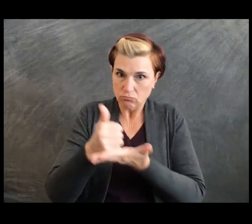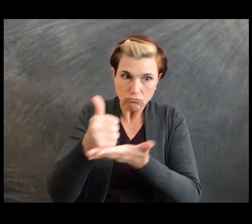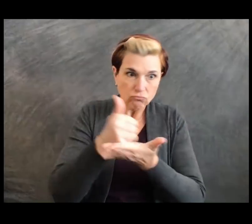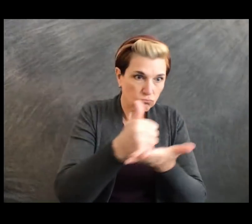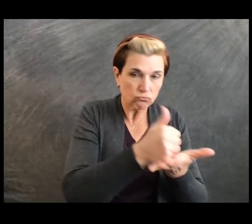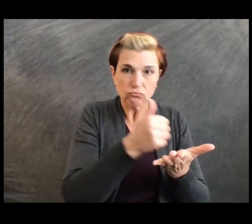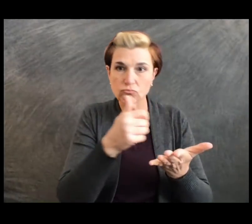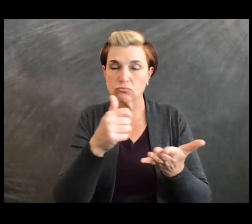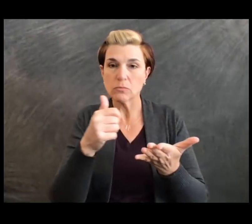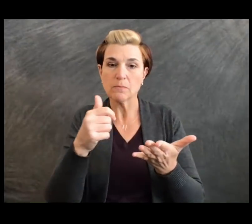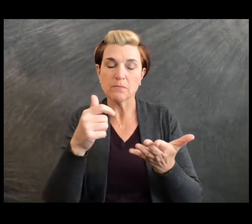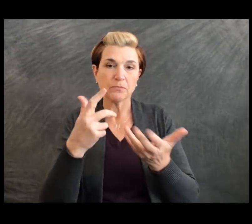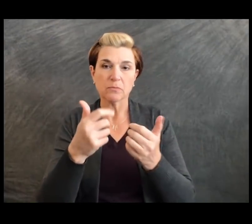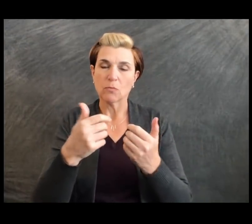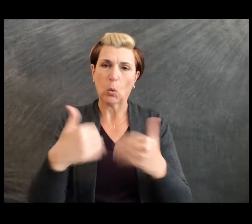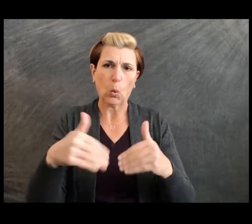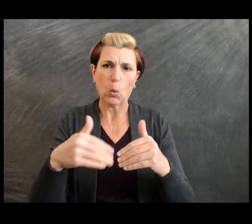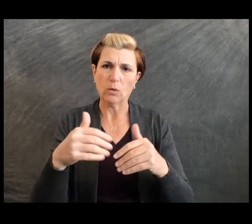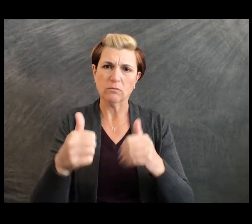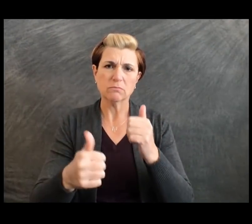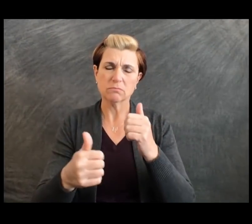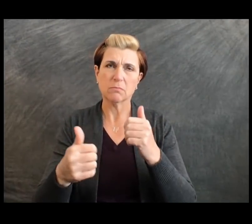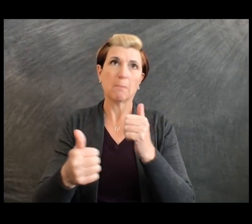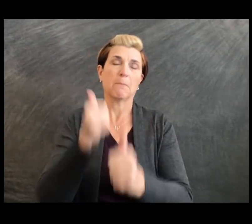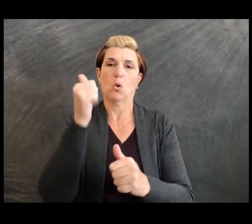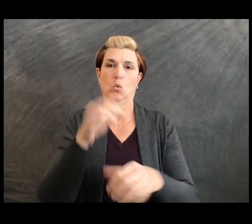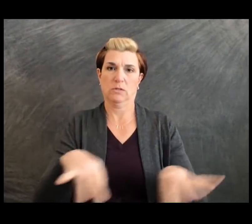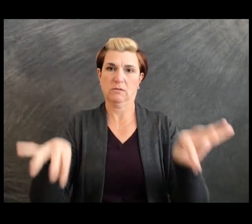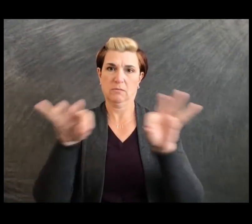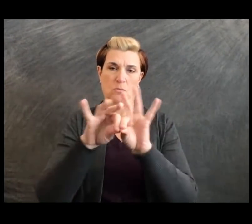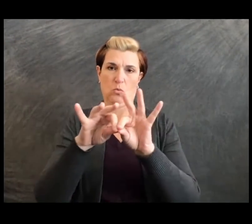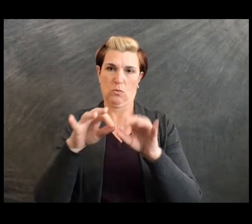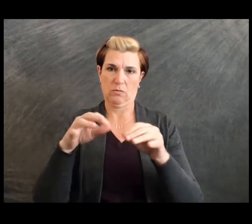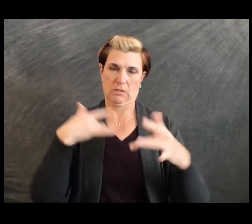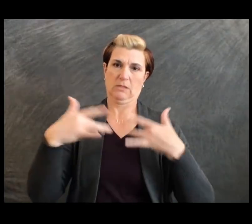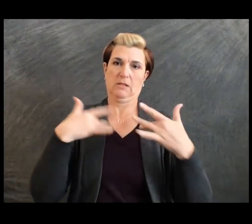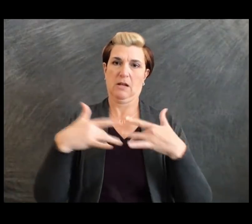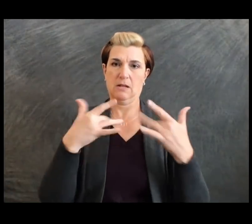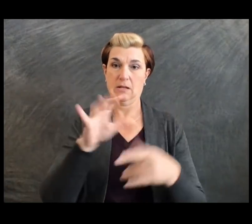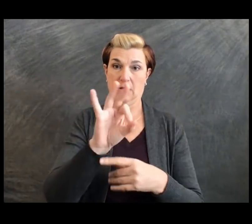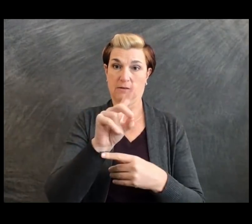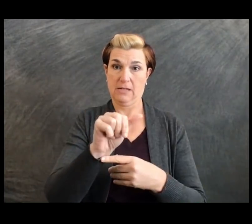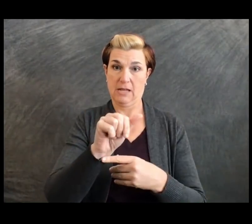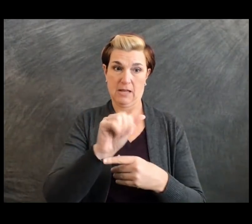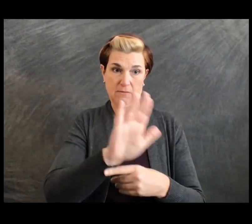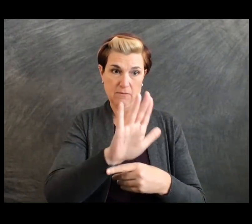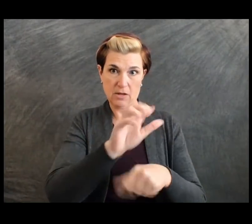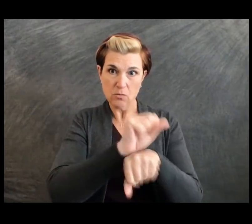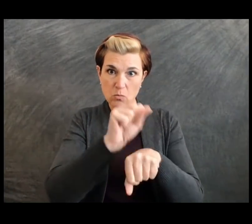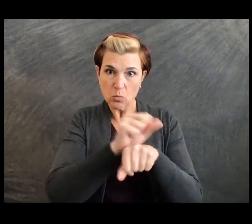excitingly to me is what the FDA has done in order to get possibly a very